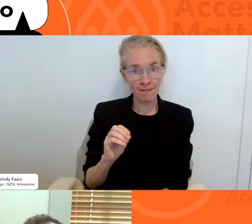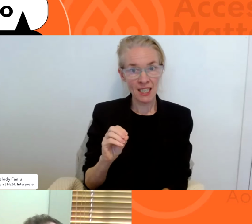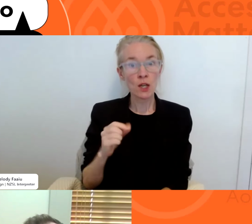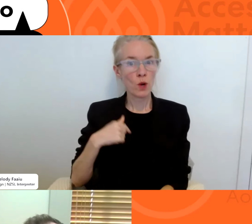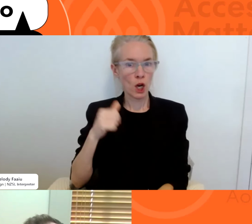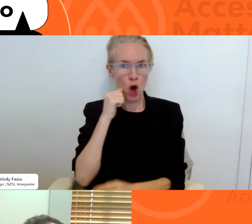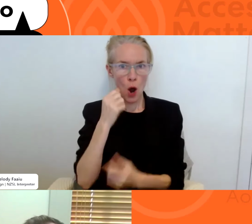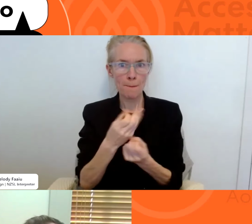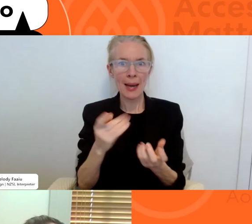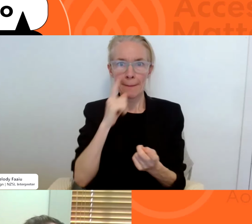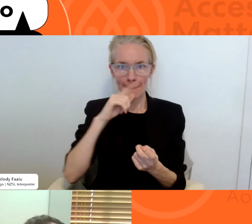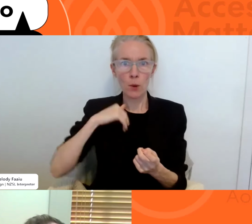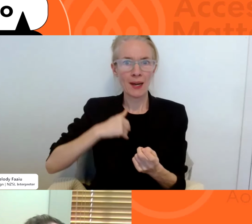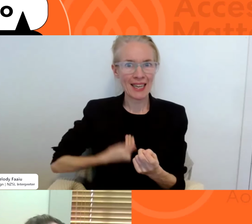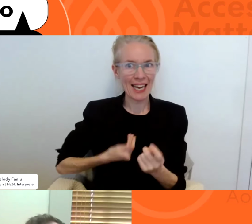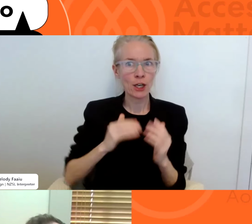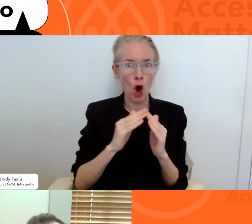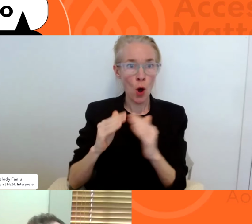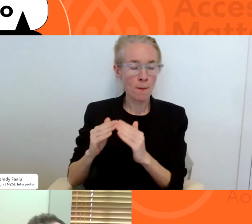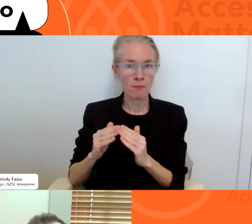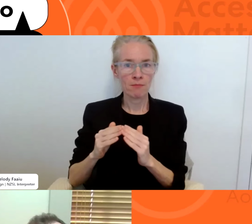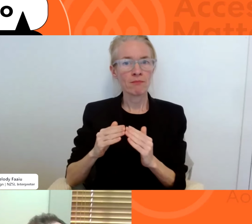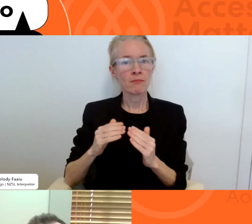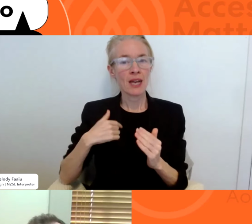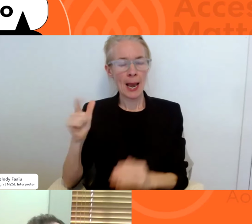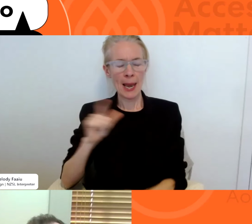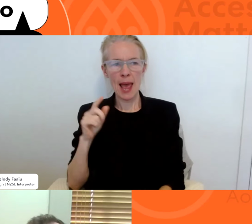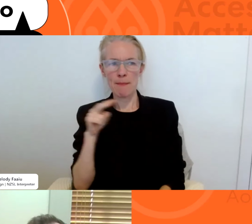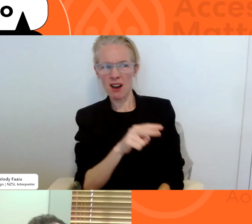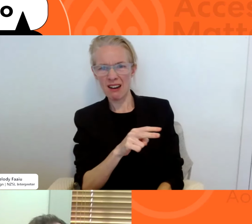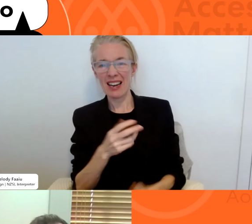is that the waiting list will grow even faster with a significant